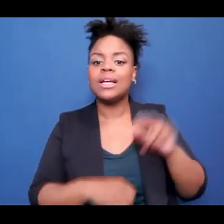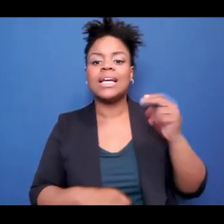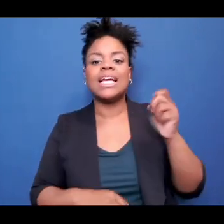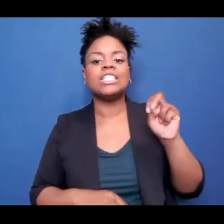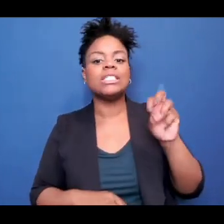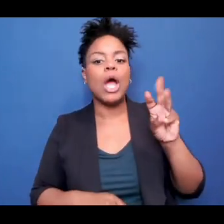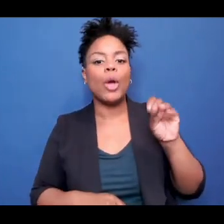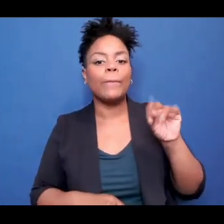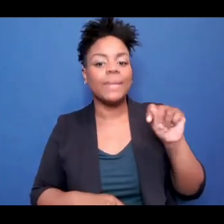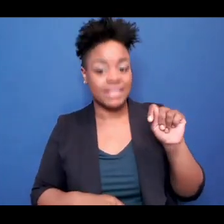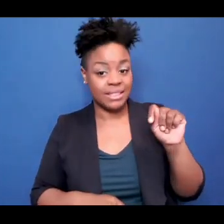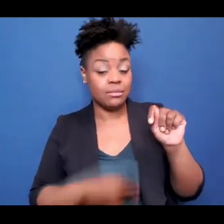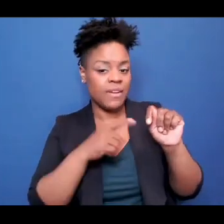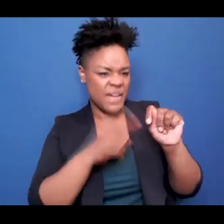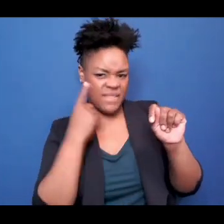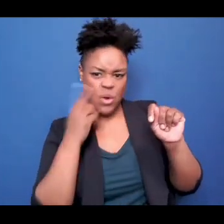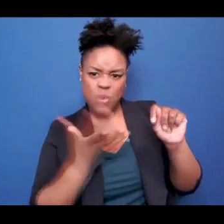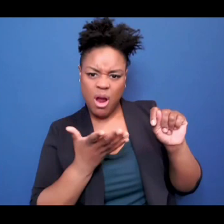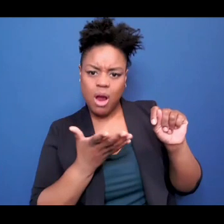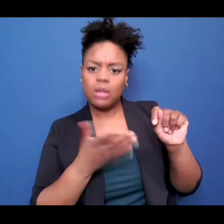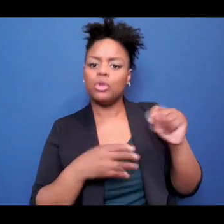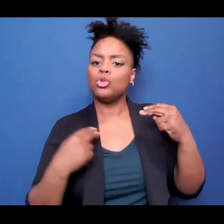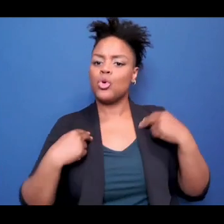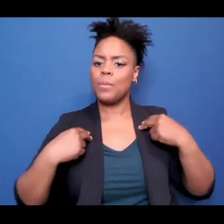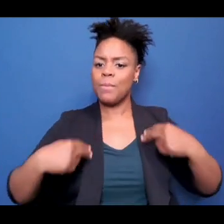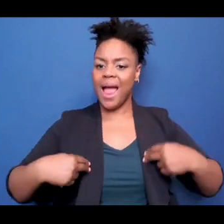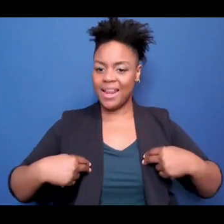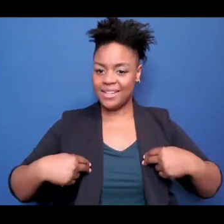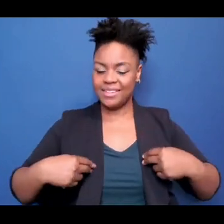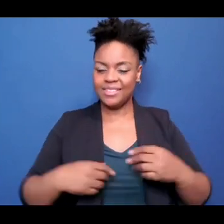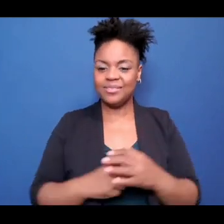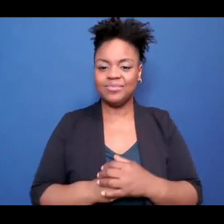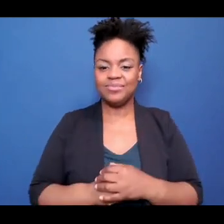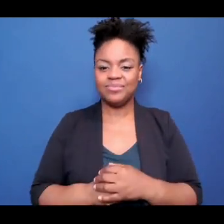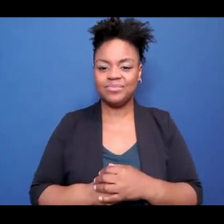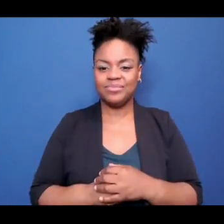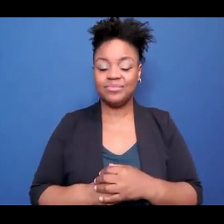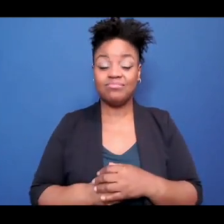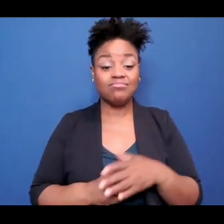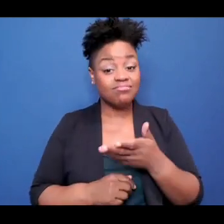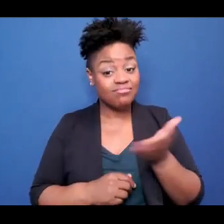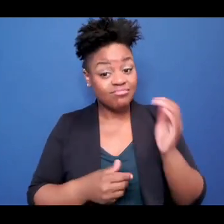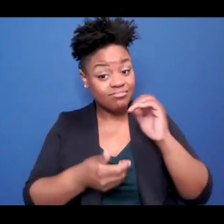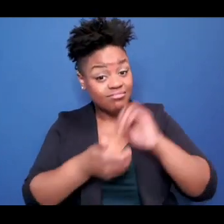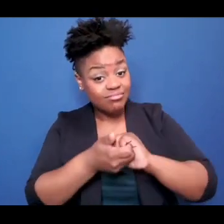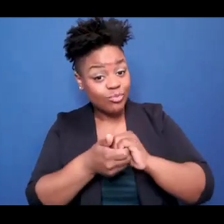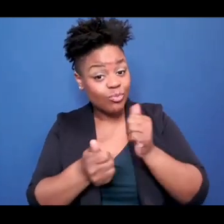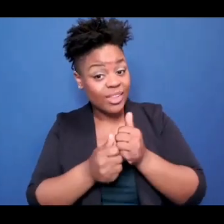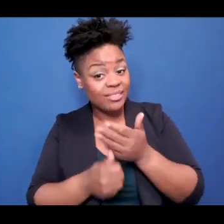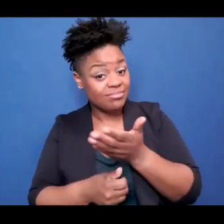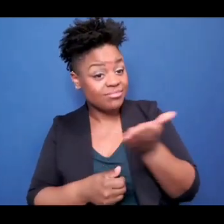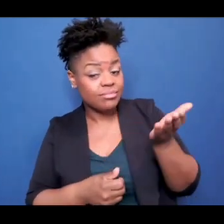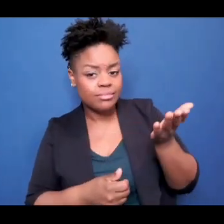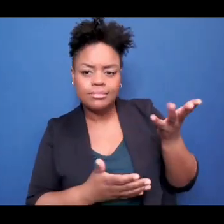ENDOWMENT FOR THE HUMANITIES OFFICE OF DIGITAL HUMANITIES AS PART OF THE NLM'S ONGOING PARTNERSHIP WITH THAT AGENCY TO